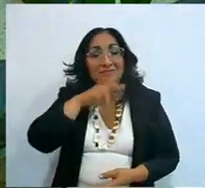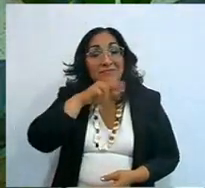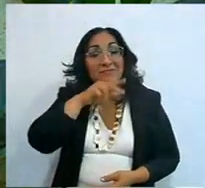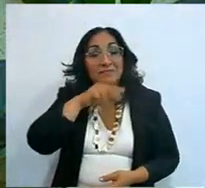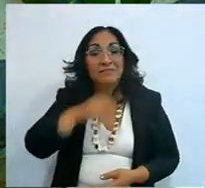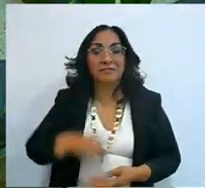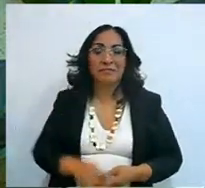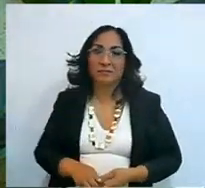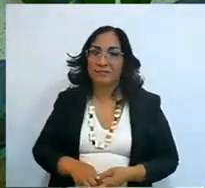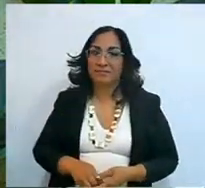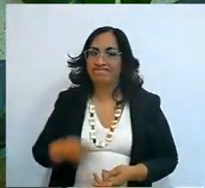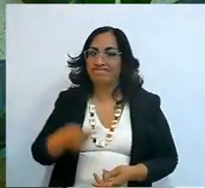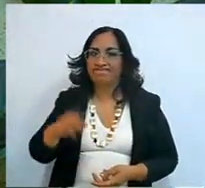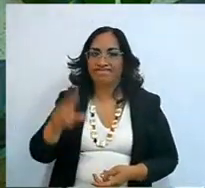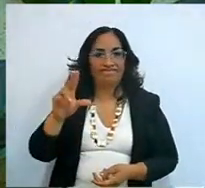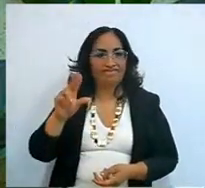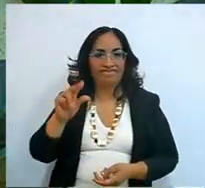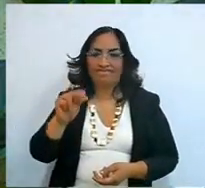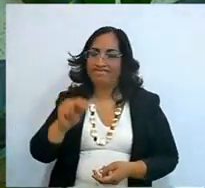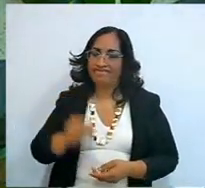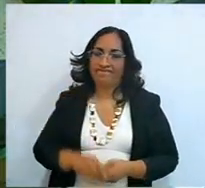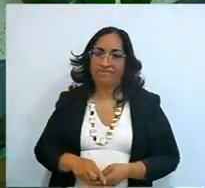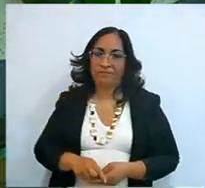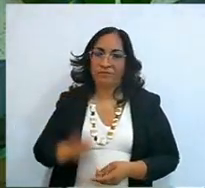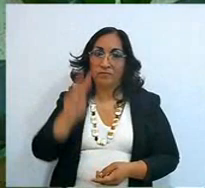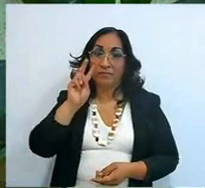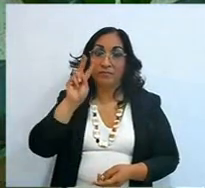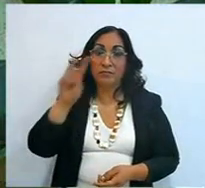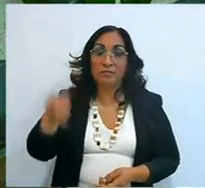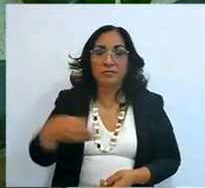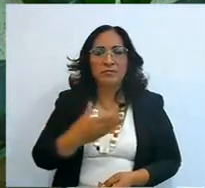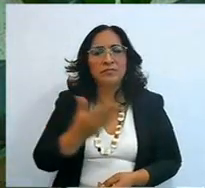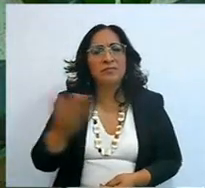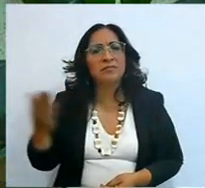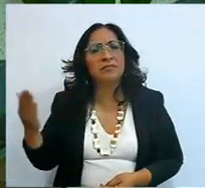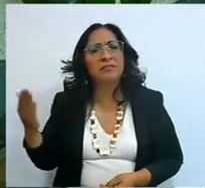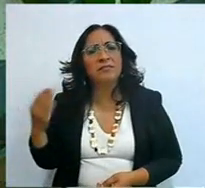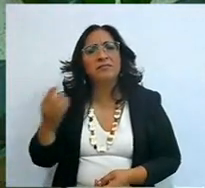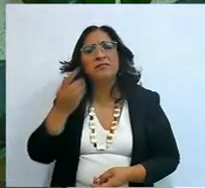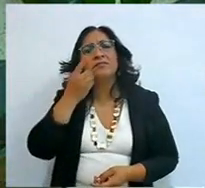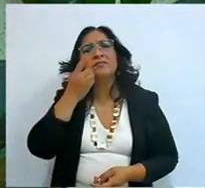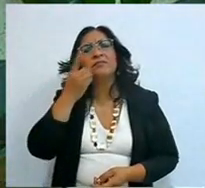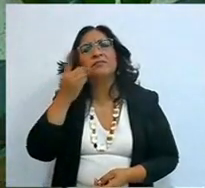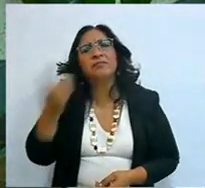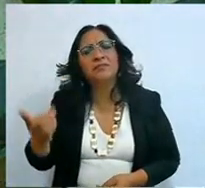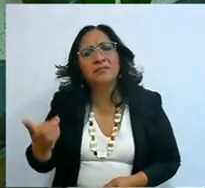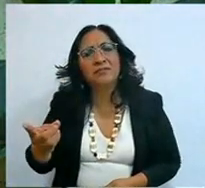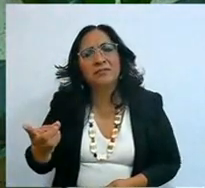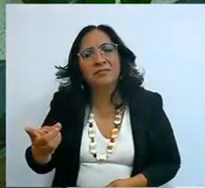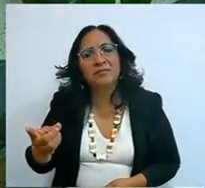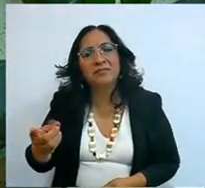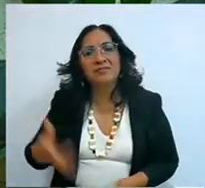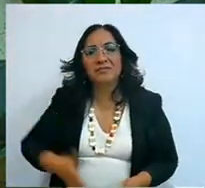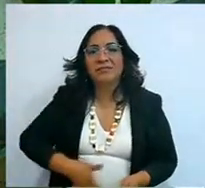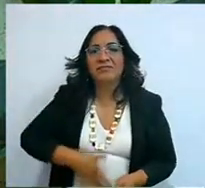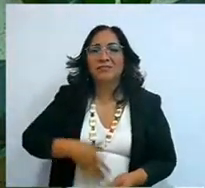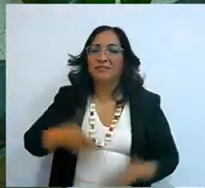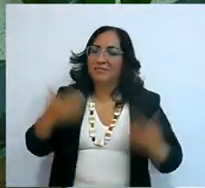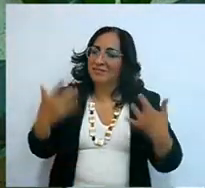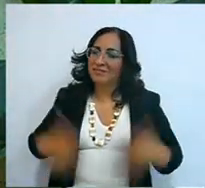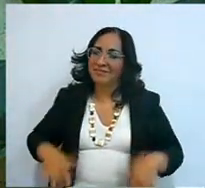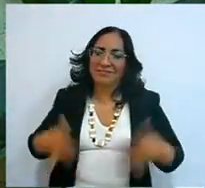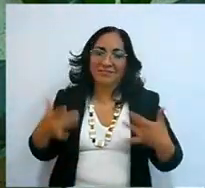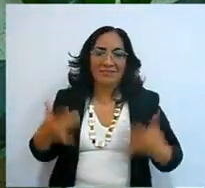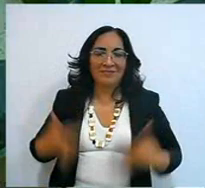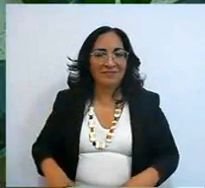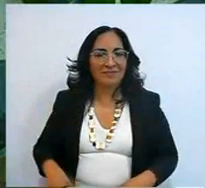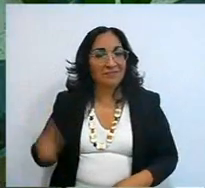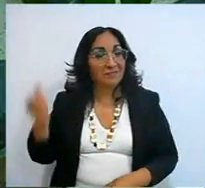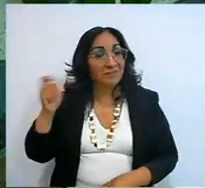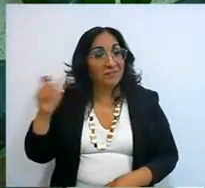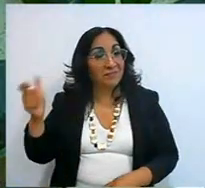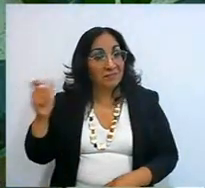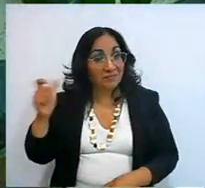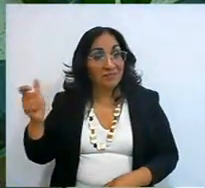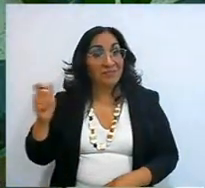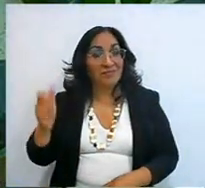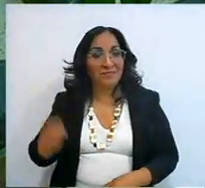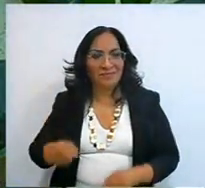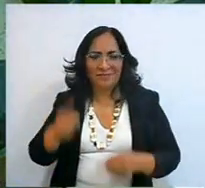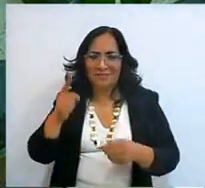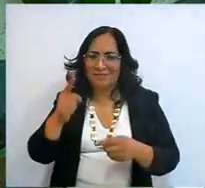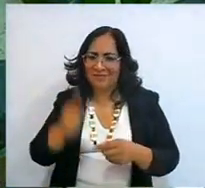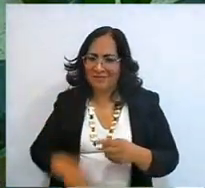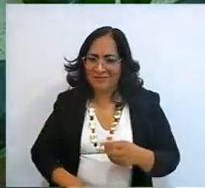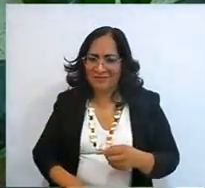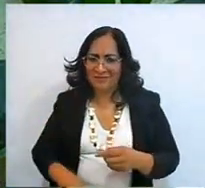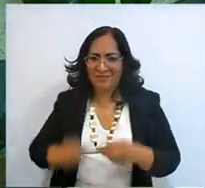He stared at me like that and said, it hurts like that when idols fall, I like that, oh, does it hurt like that?